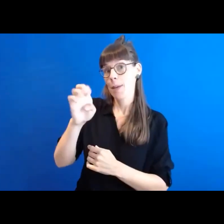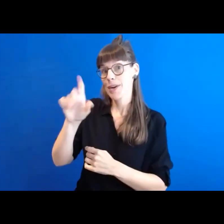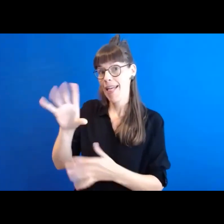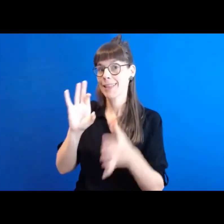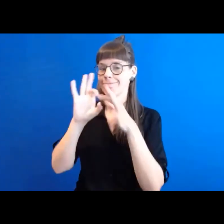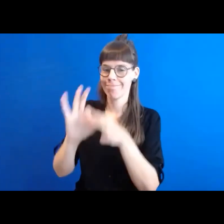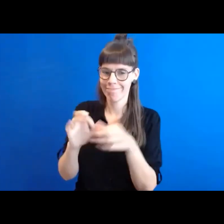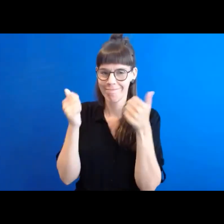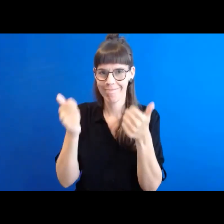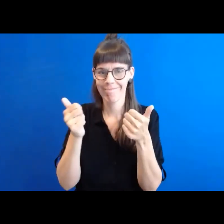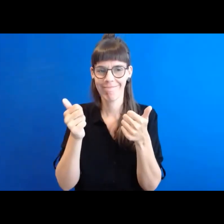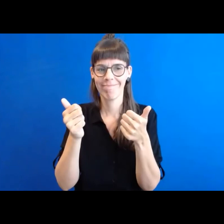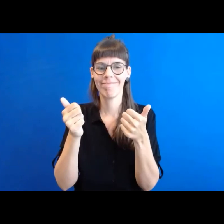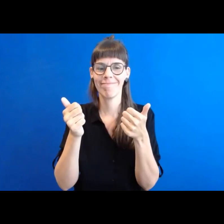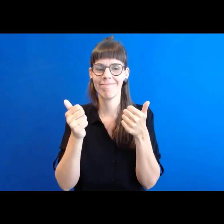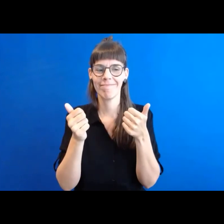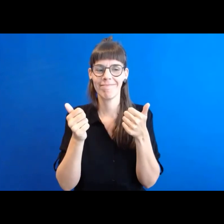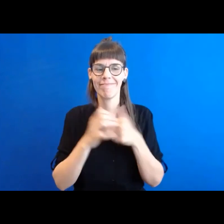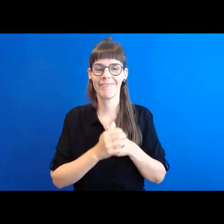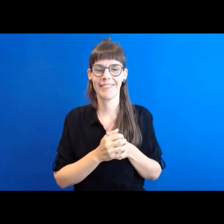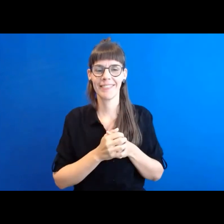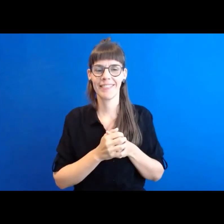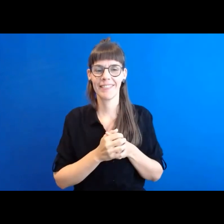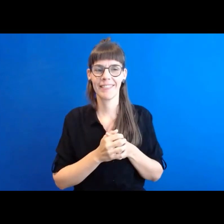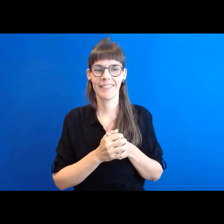to address them